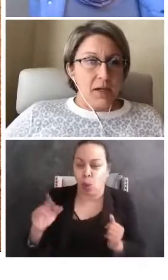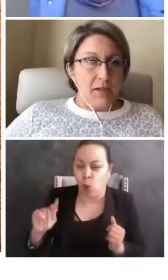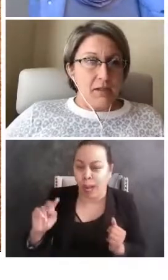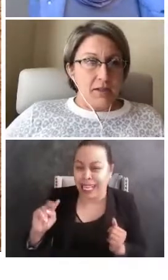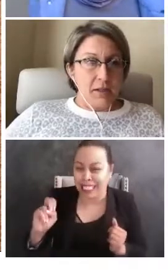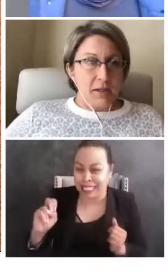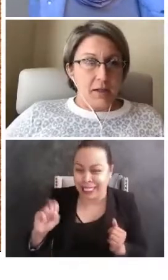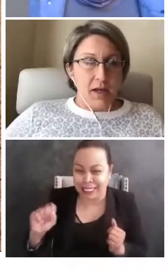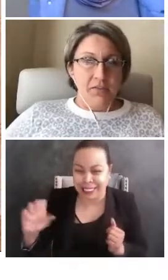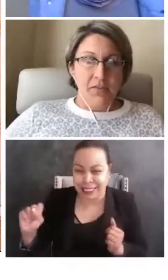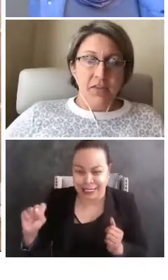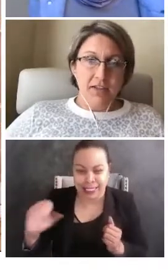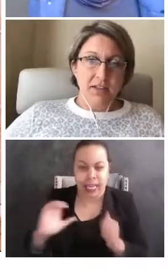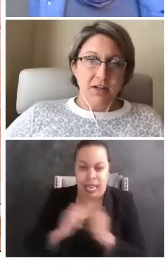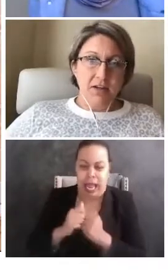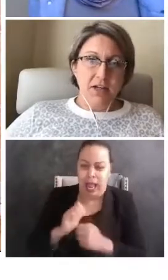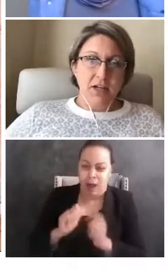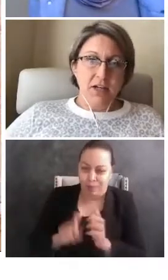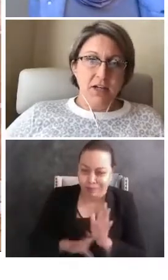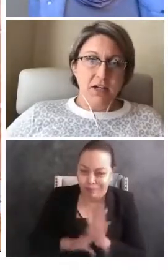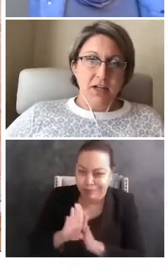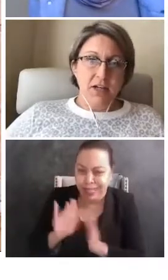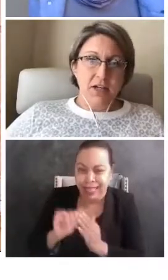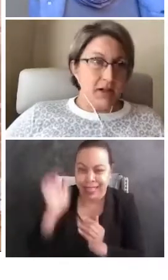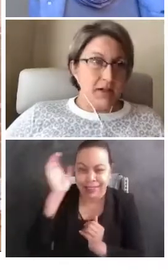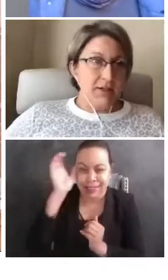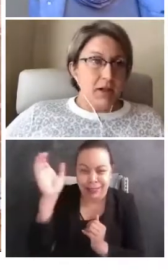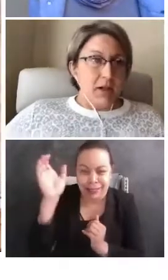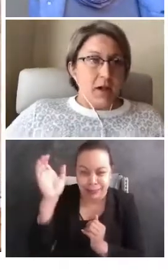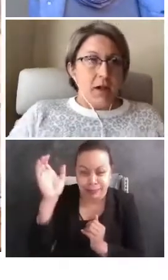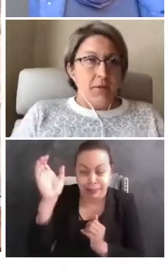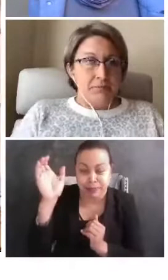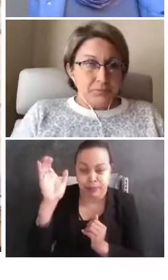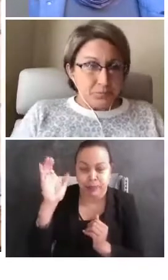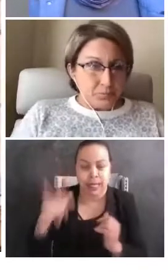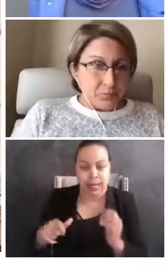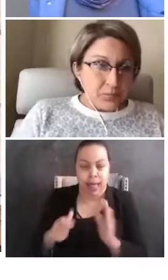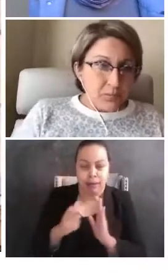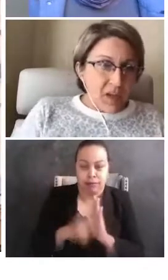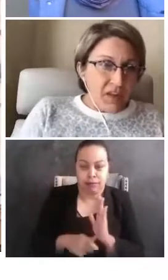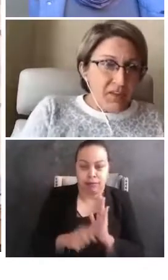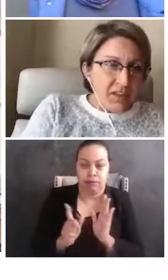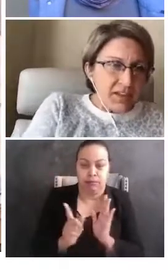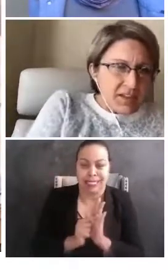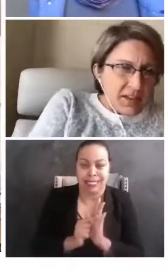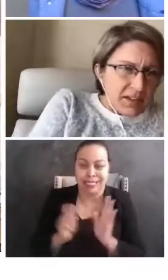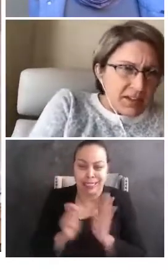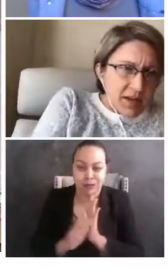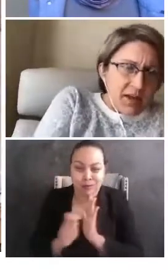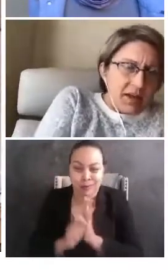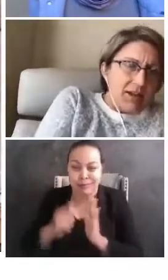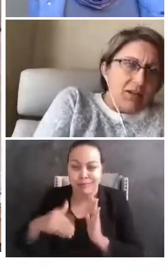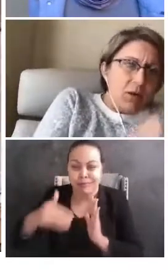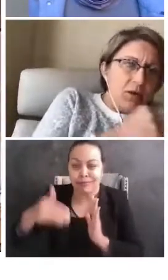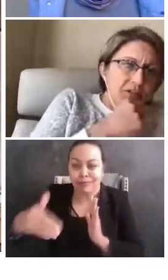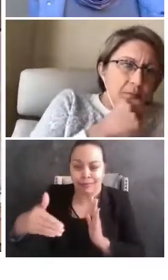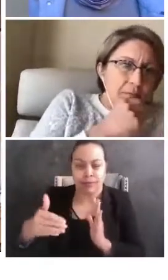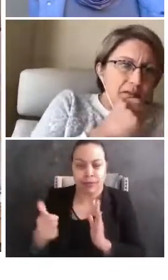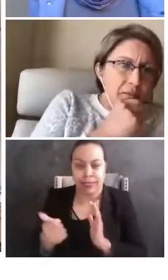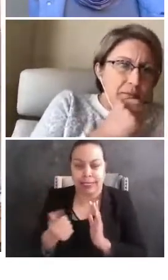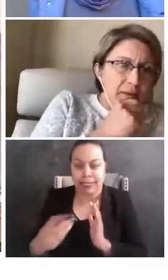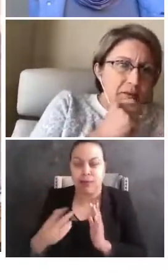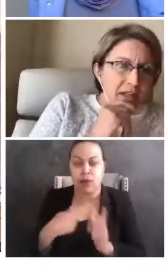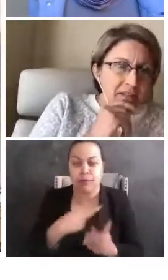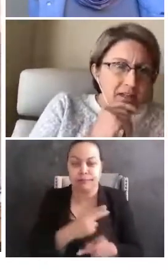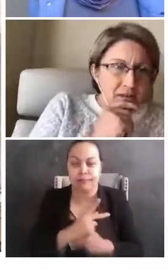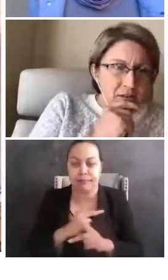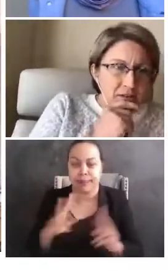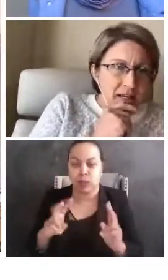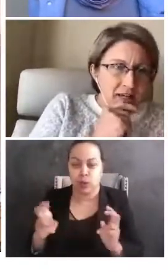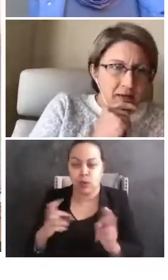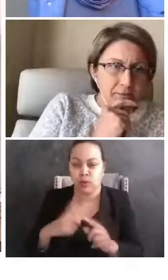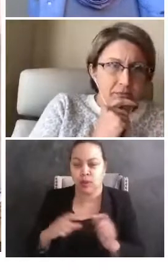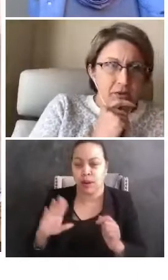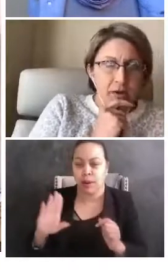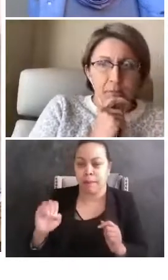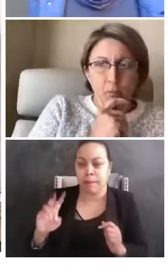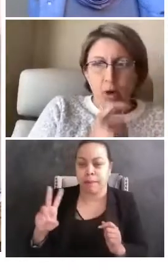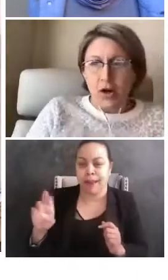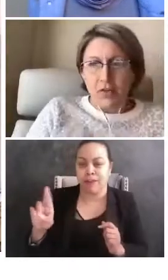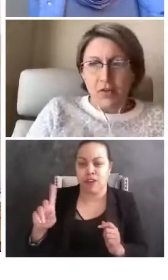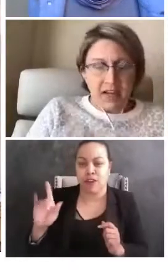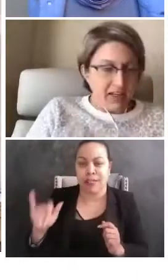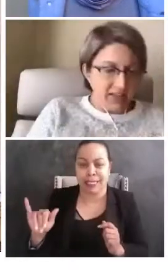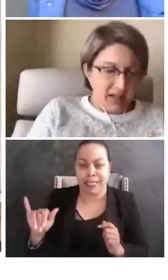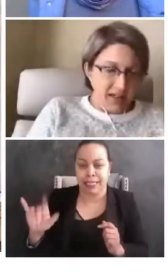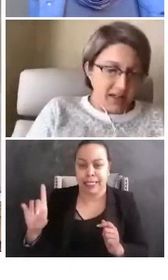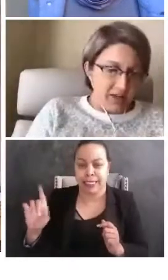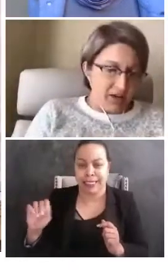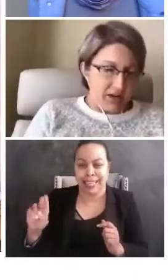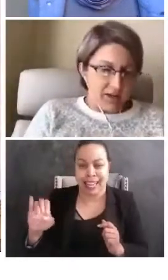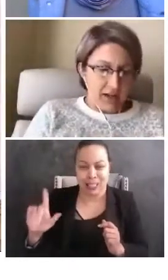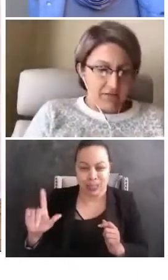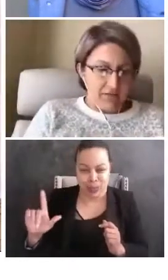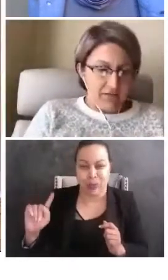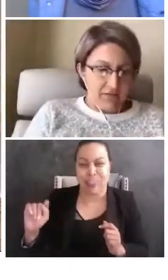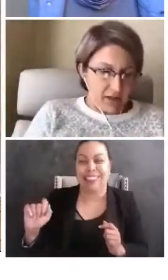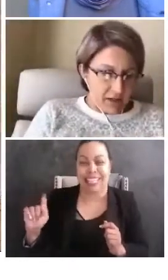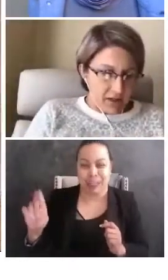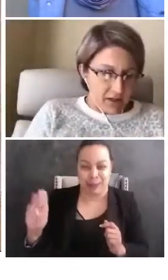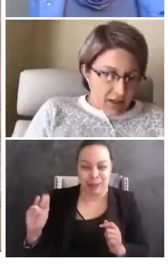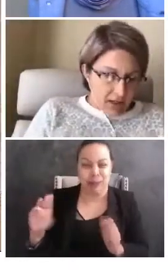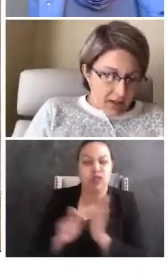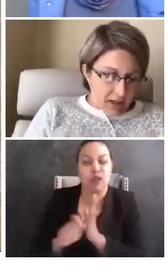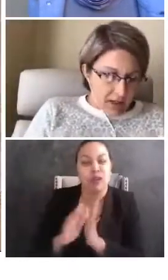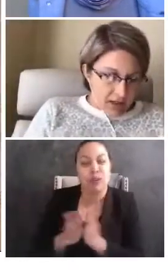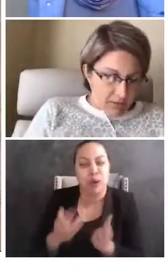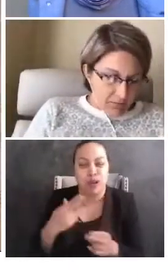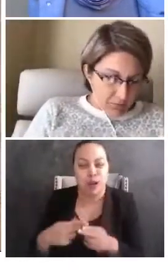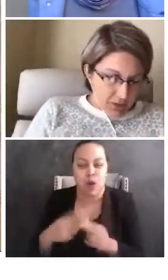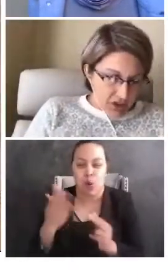In my magazine series, this series, this is quoted from Beverly Daniel.